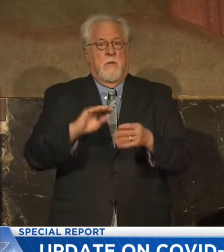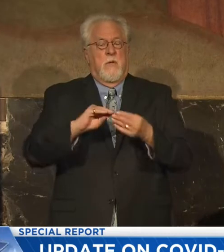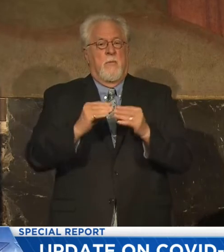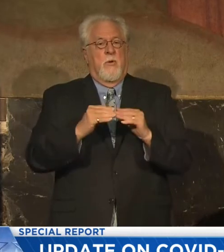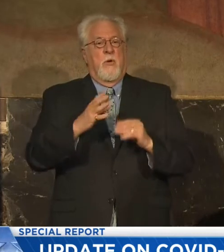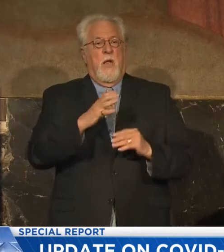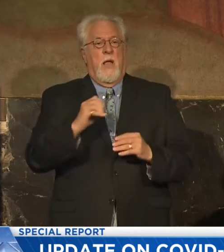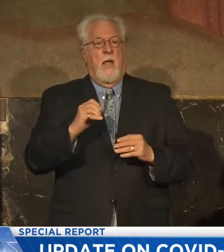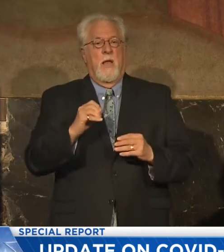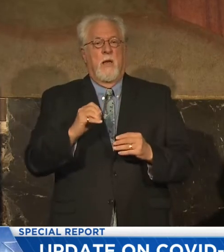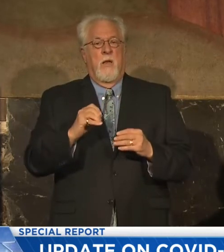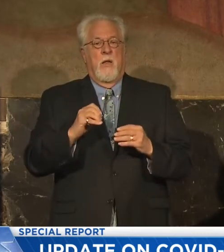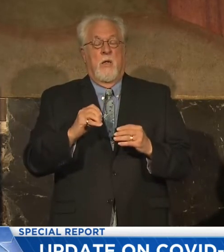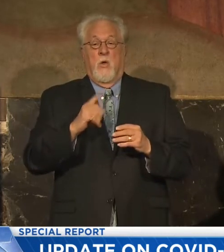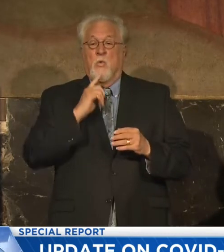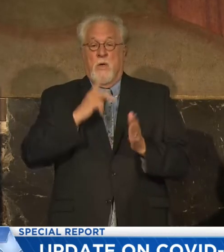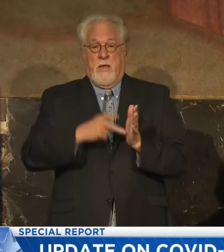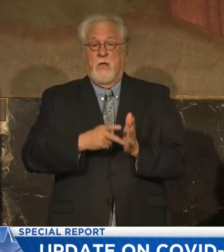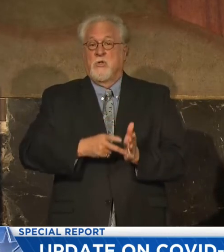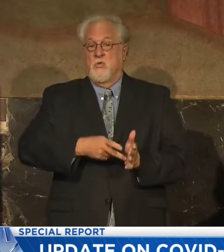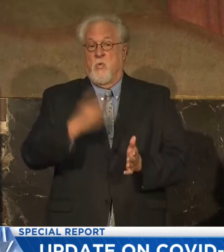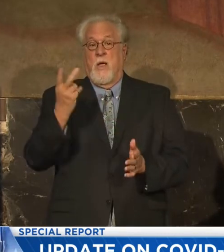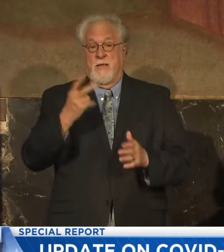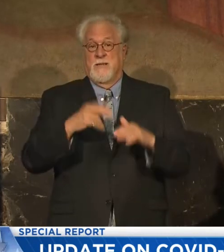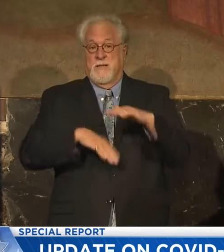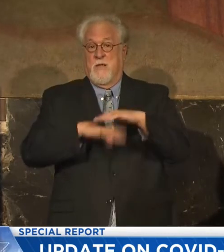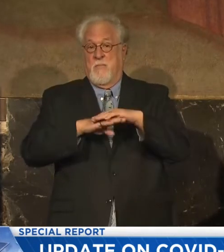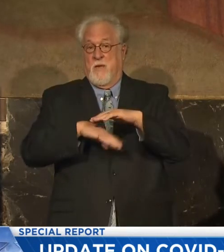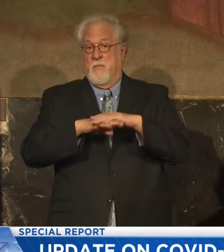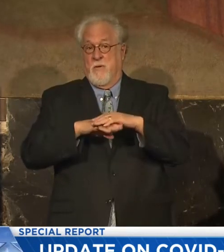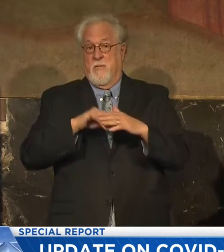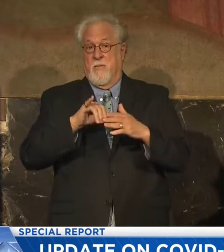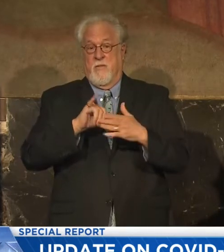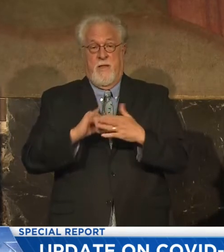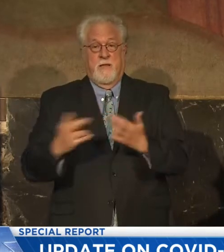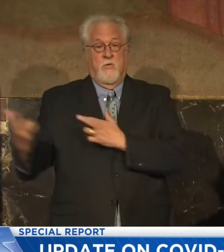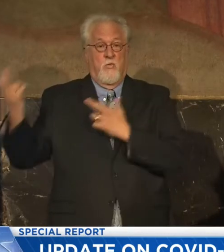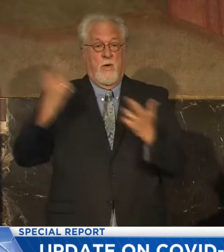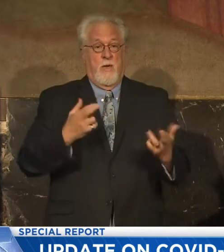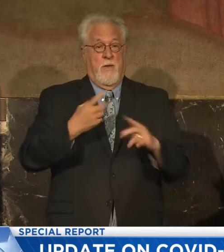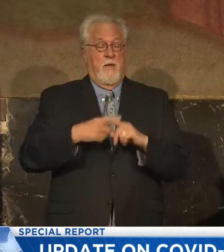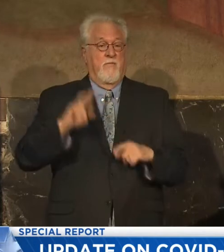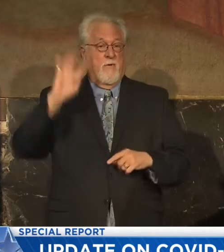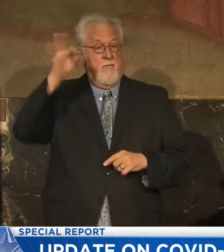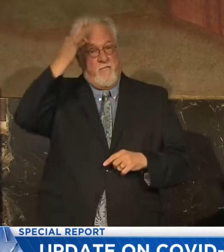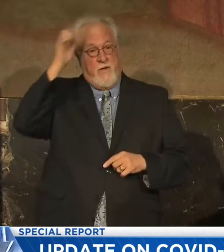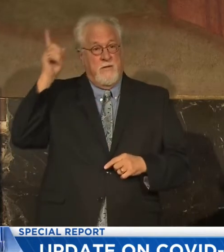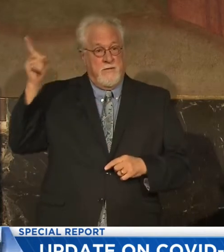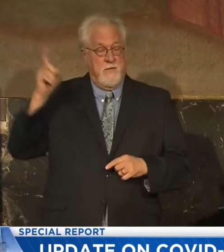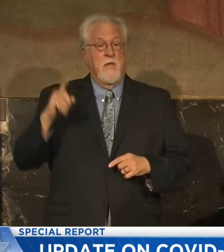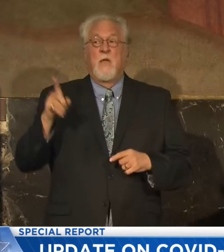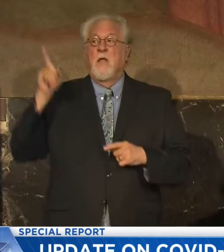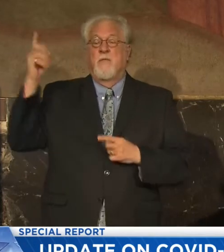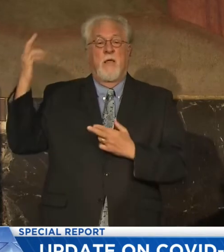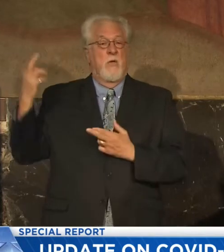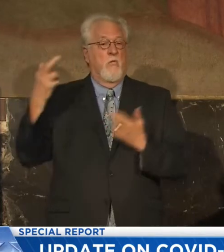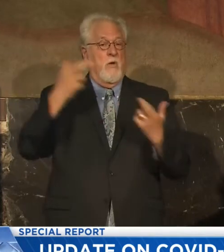TO THAT 200,000 TEST, WHICH IS 4.3% OF THE STATE'S POPULATION. SO THAT'S CRITICAL NUMBER.